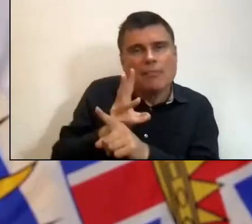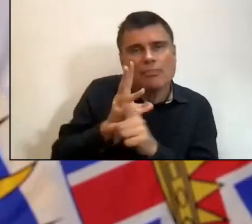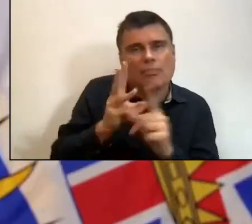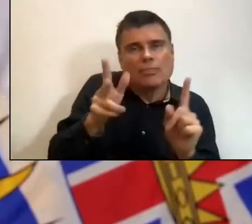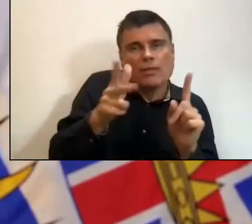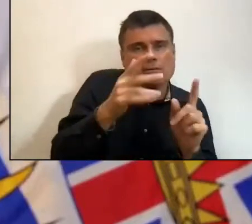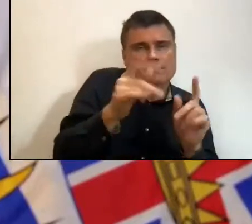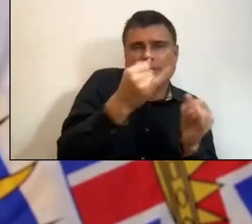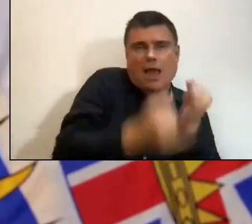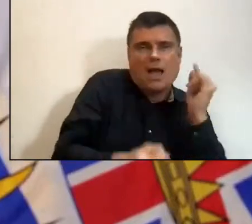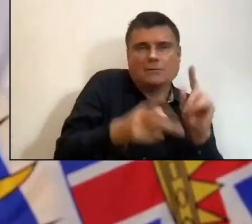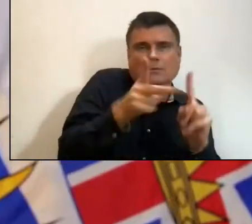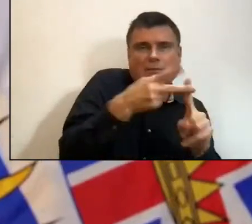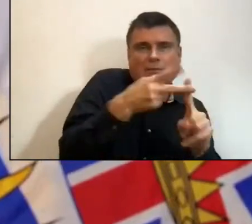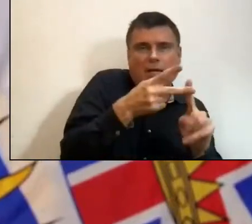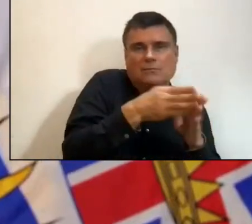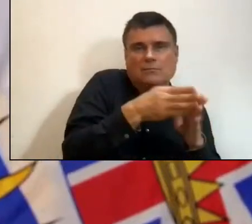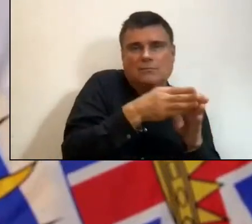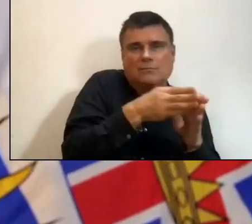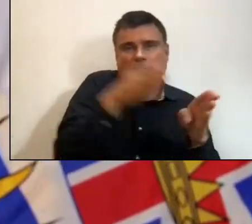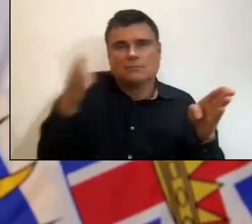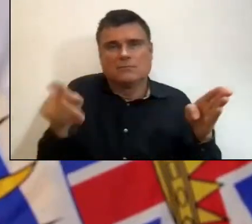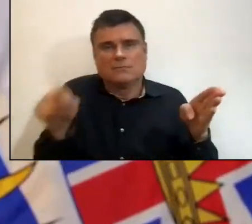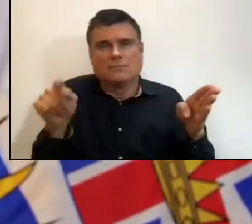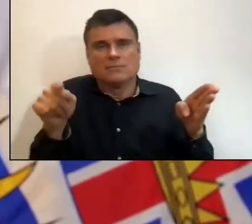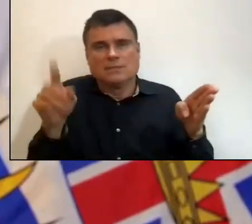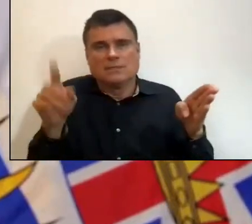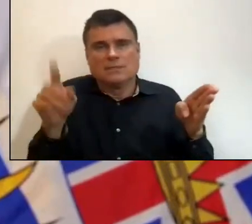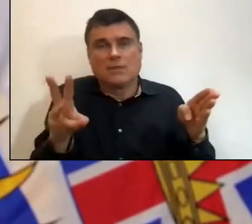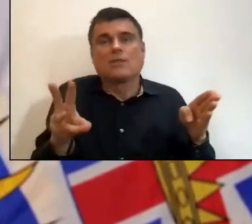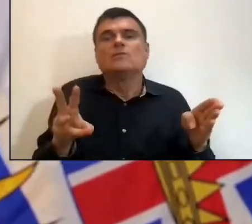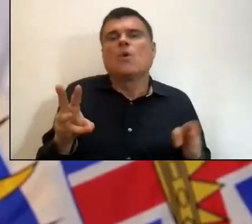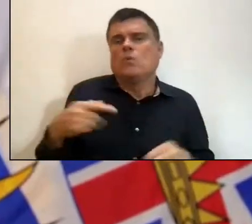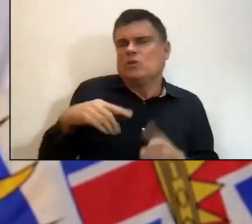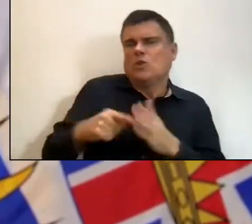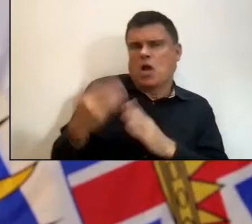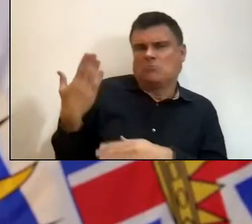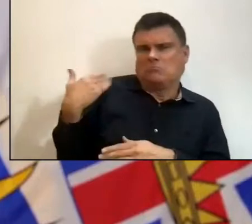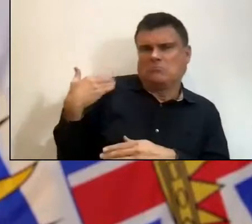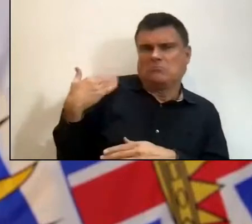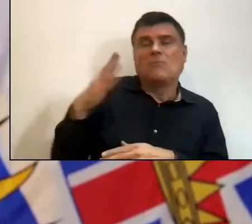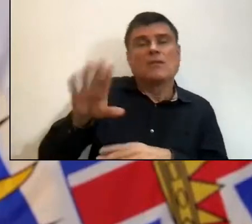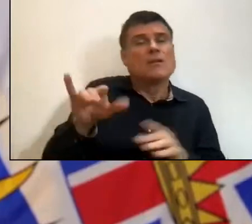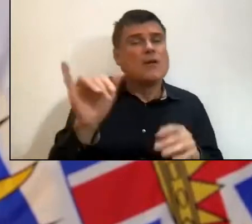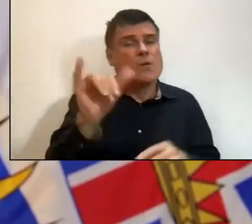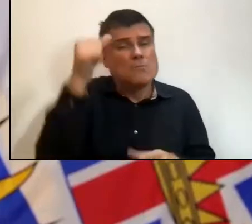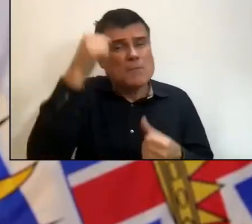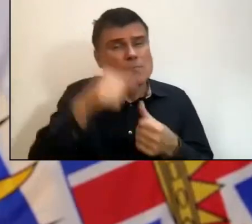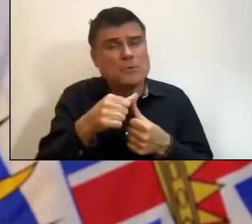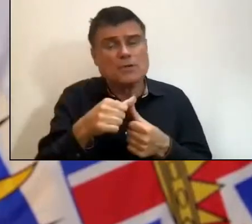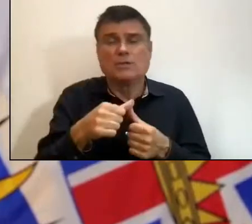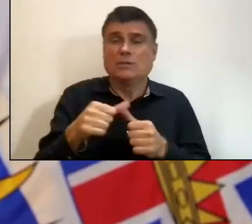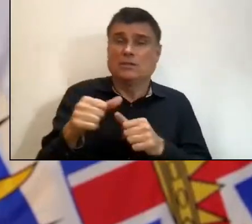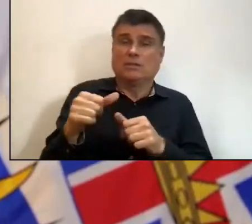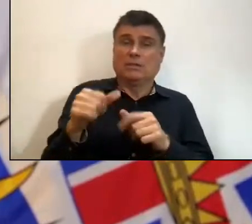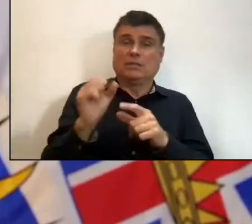We started it earlier but we are also in a different situation than places like Ontario which did not go to that extended